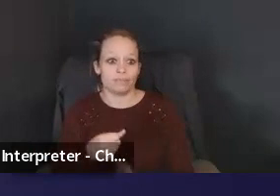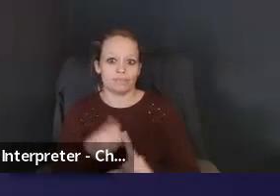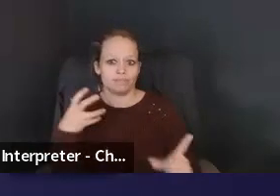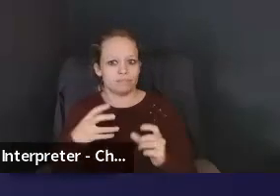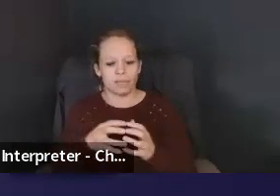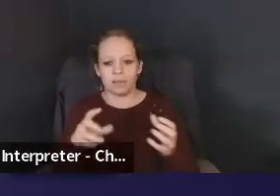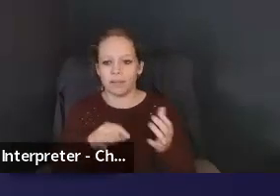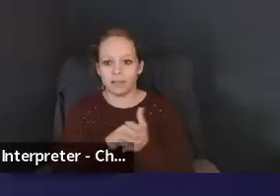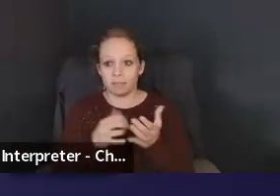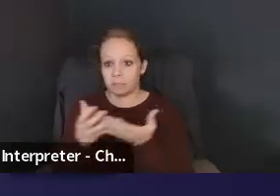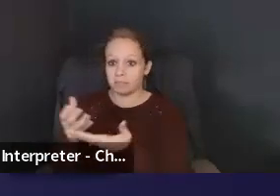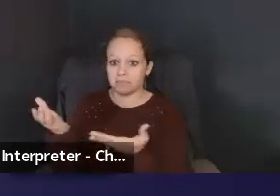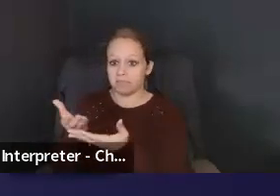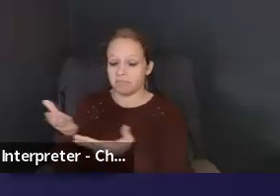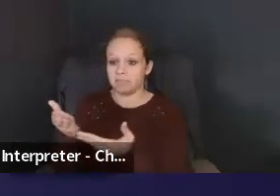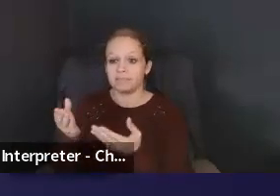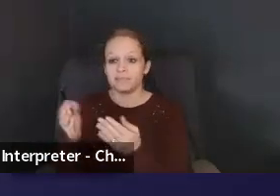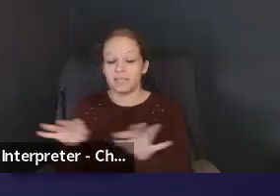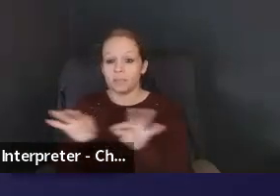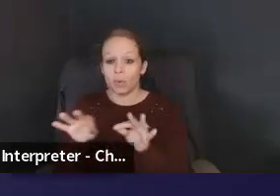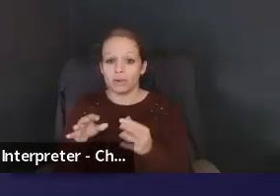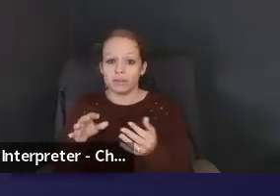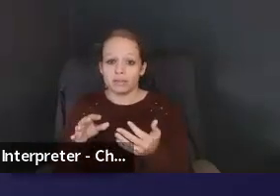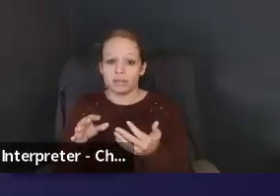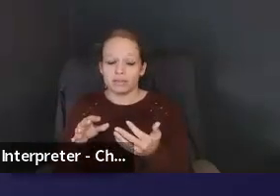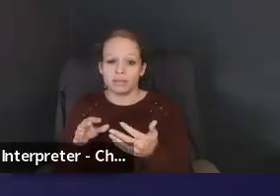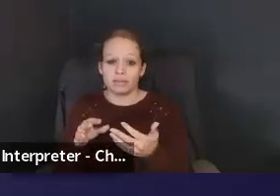Dr. Gooden, it's a very important part. It becomes sort of the guiding document for how you